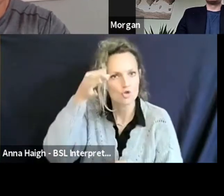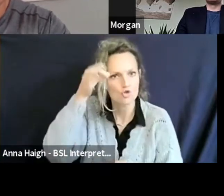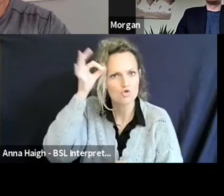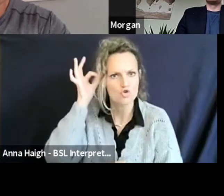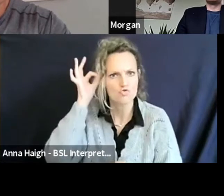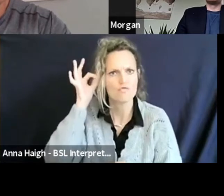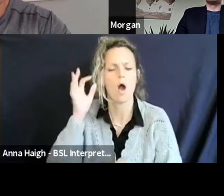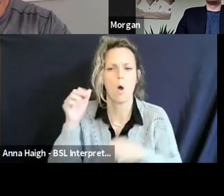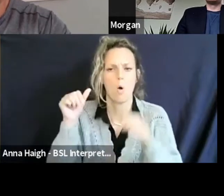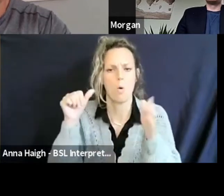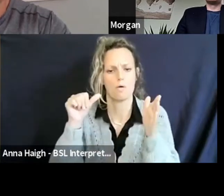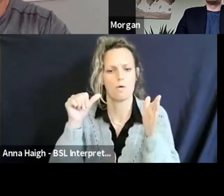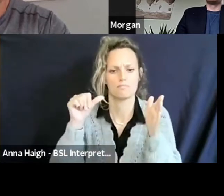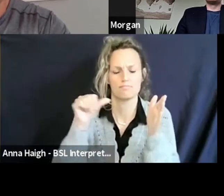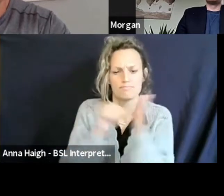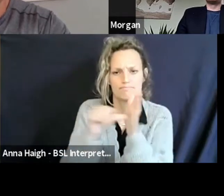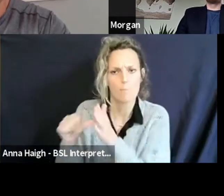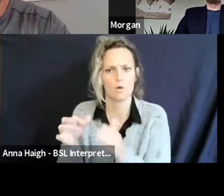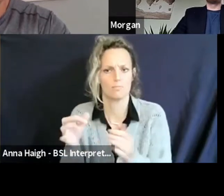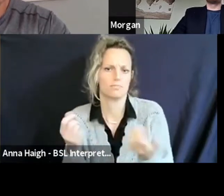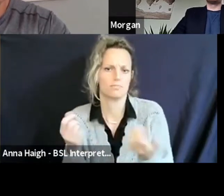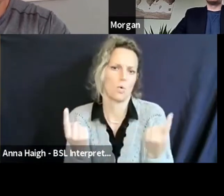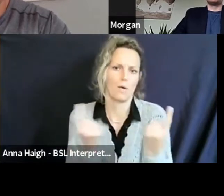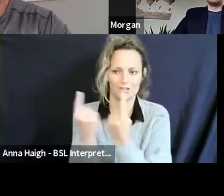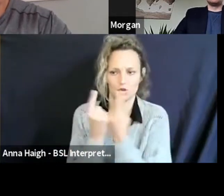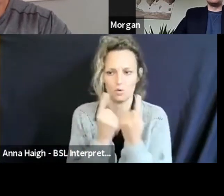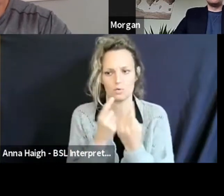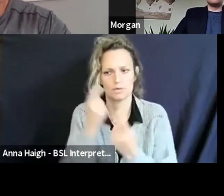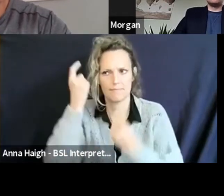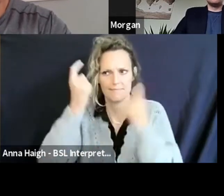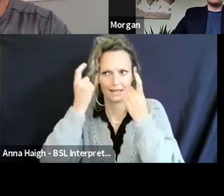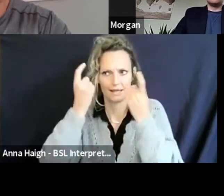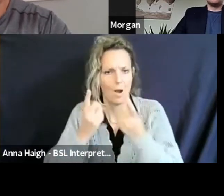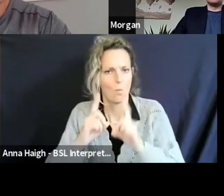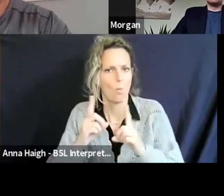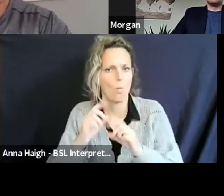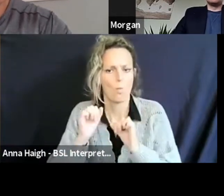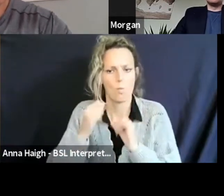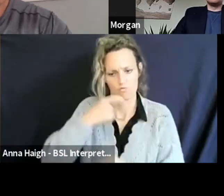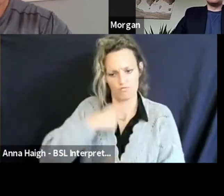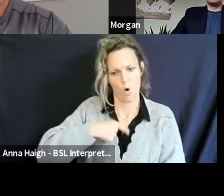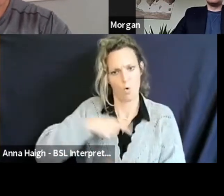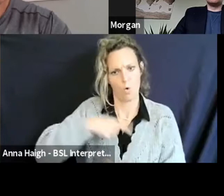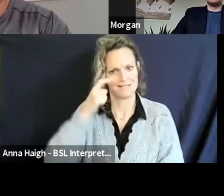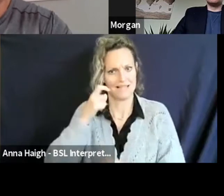We have been doing a lot of work around disability and certainly over the past 12 months a lot of colleagues, with neurodivergent conditions, we have been doing research to understand what roles they